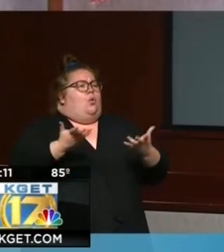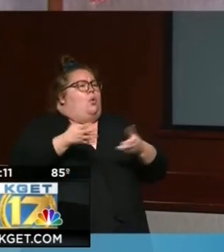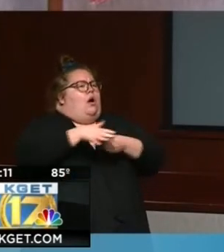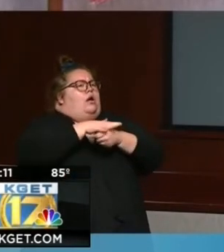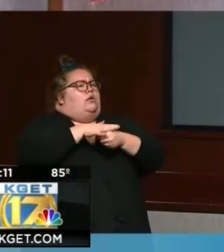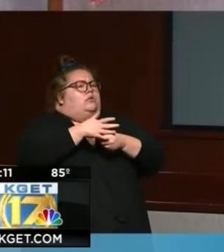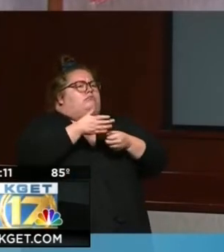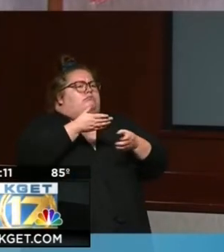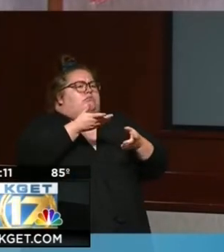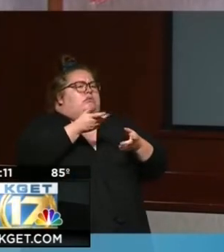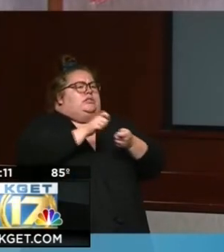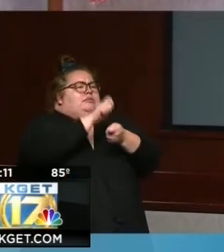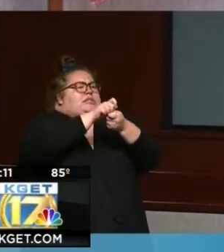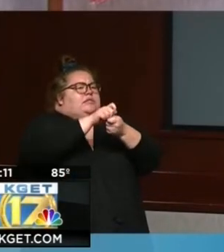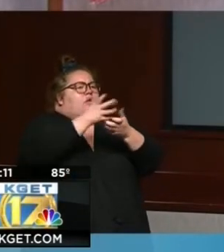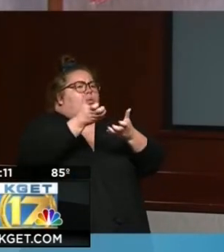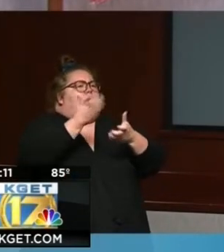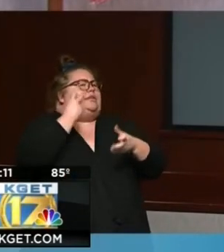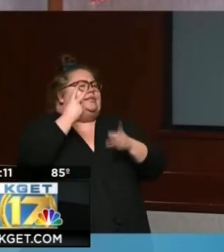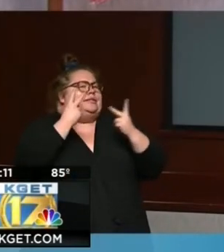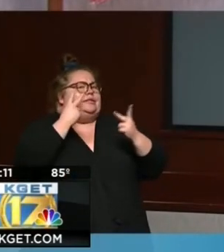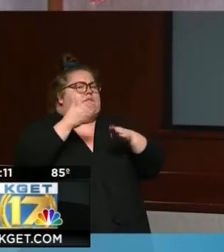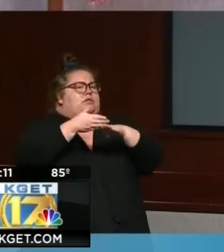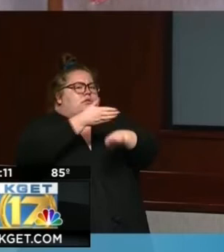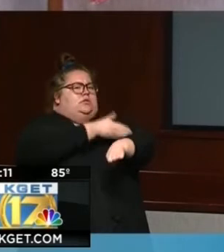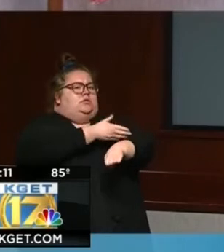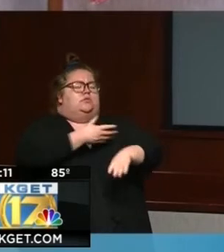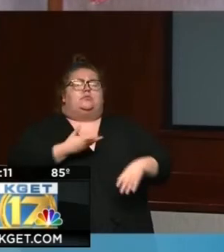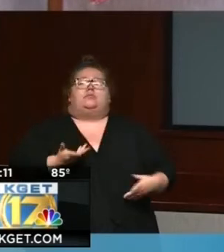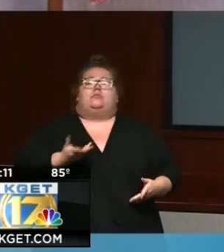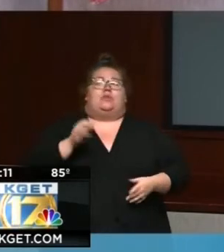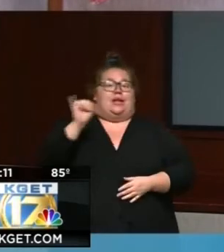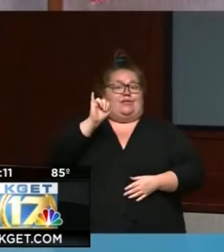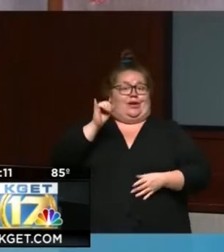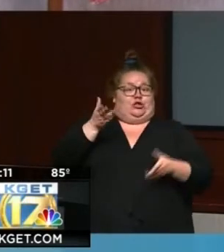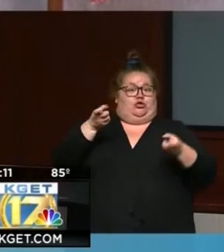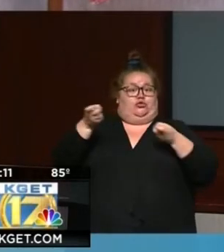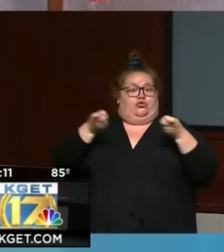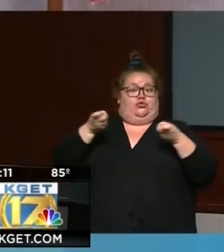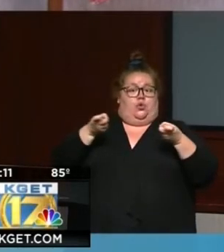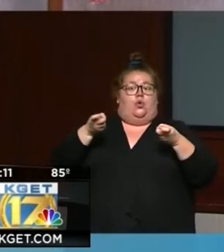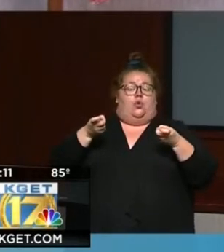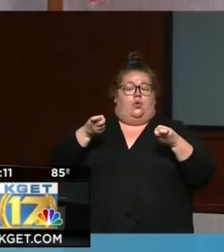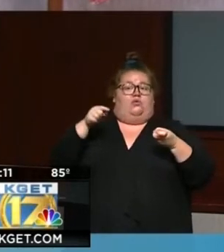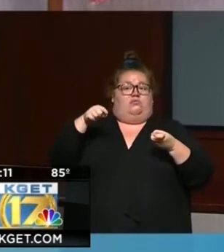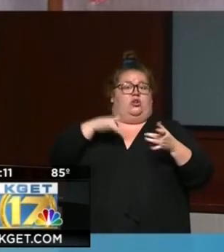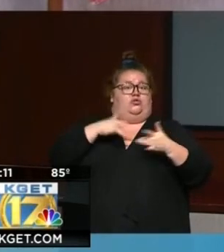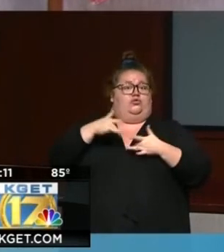Reporter: LASTLY, WHAT WAS THE AREAS THAT YOU WOULD LIKE TO SEE MORE?